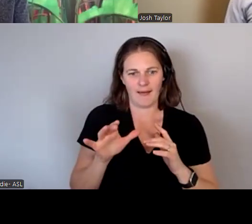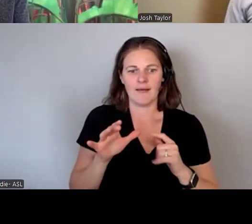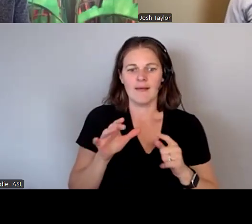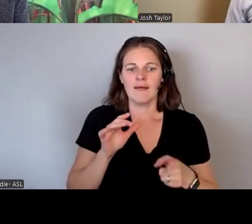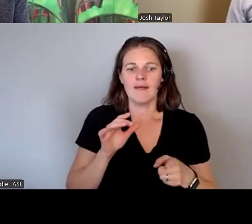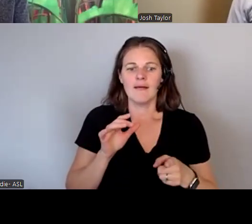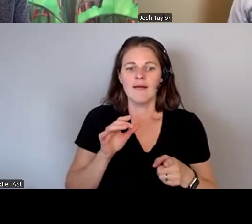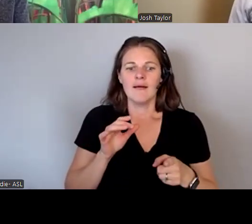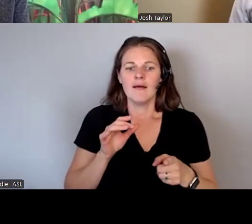But, um.